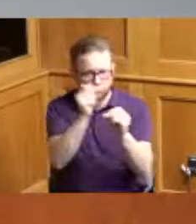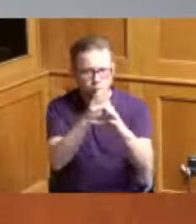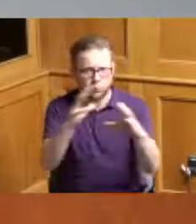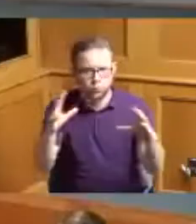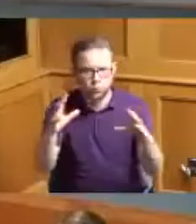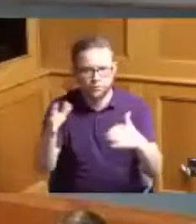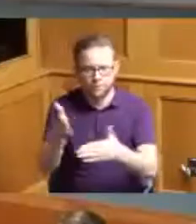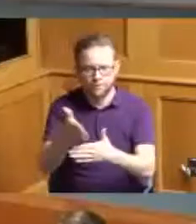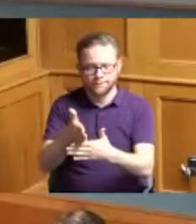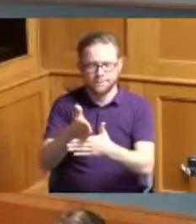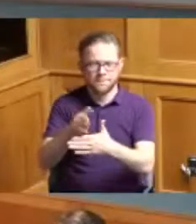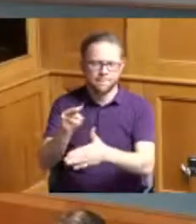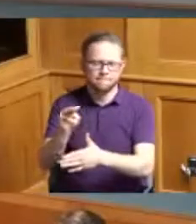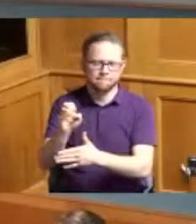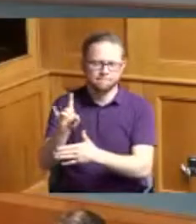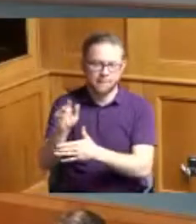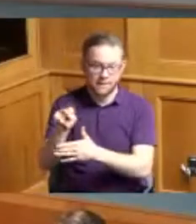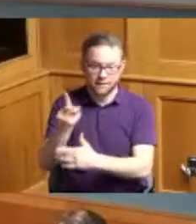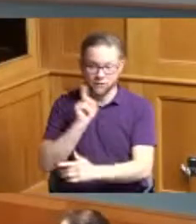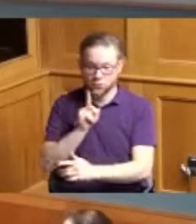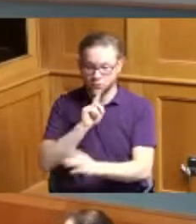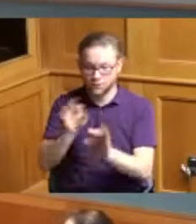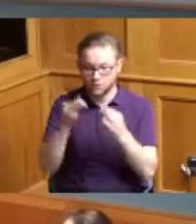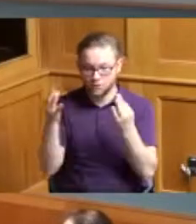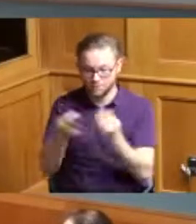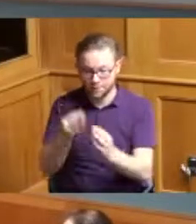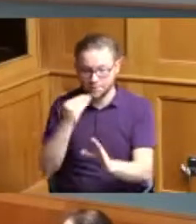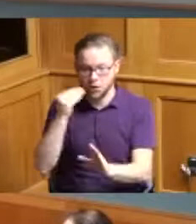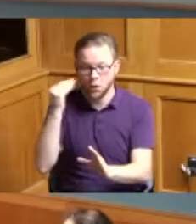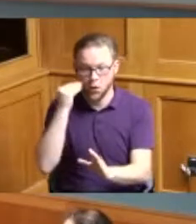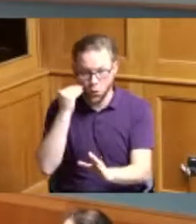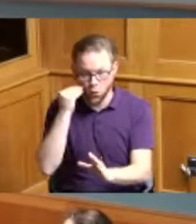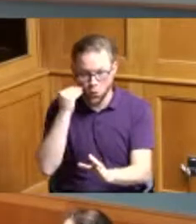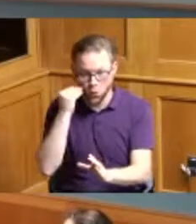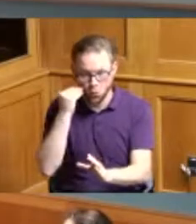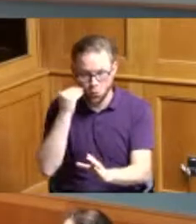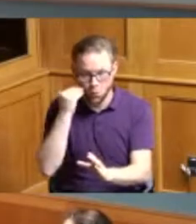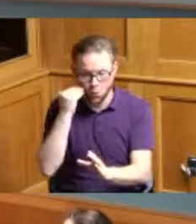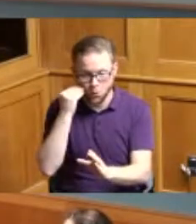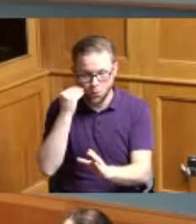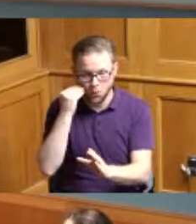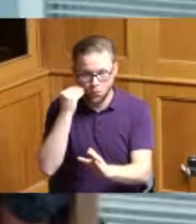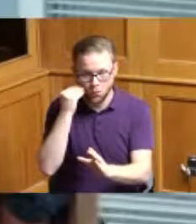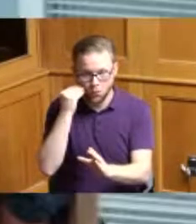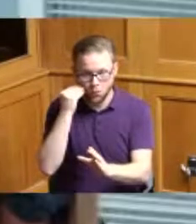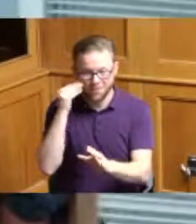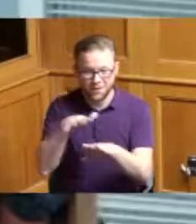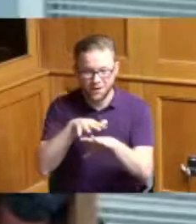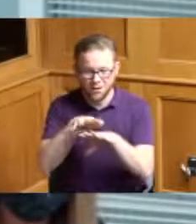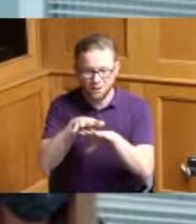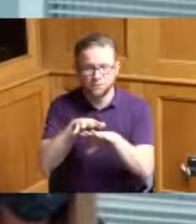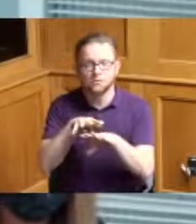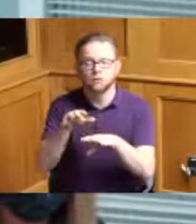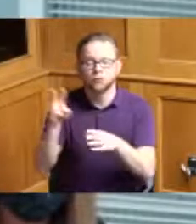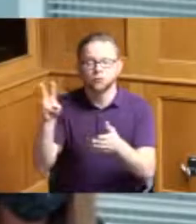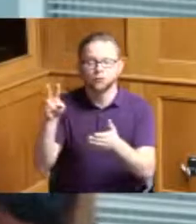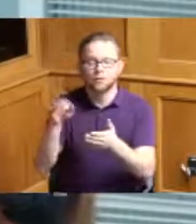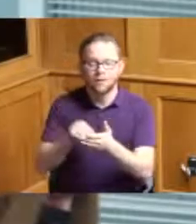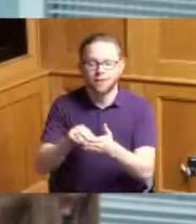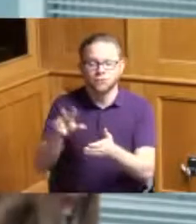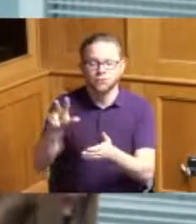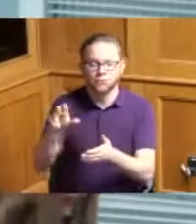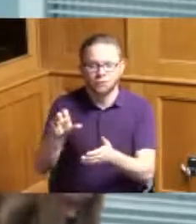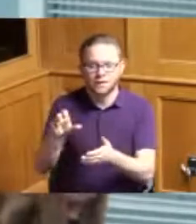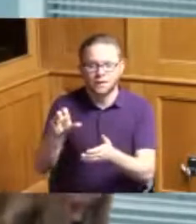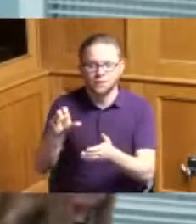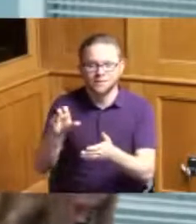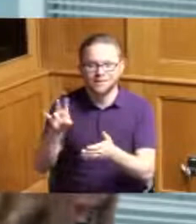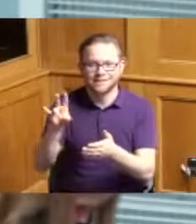the median single family residential in the MSD service area is 2,370 square feet that's helpful